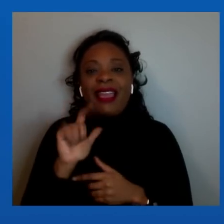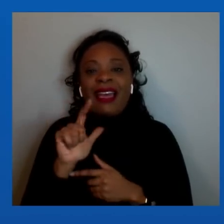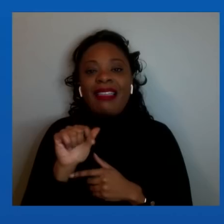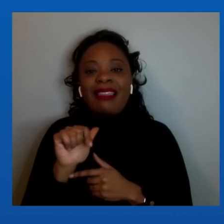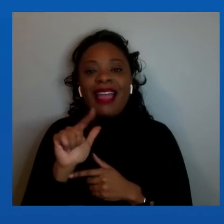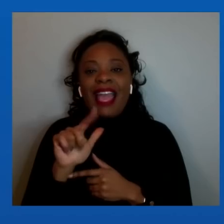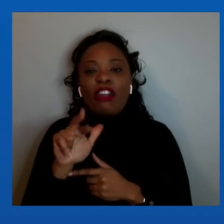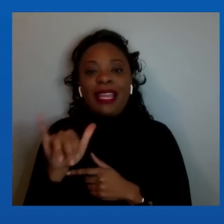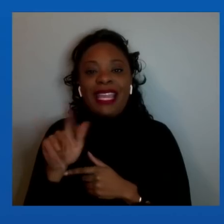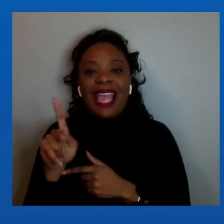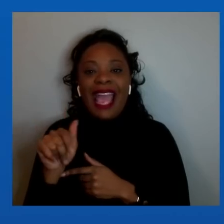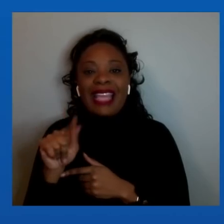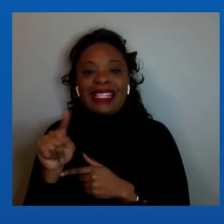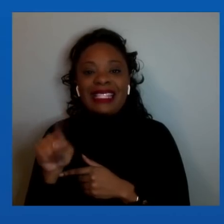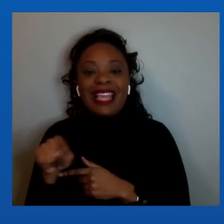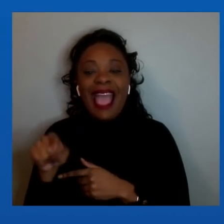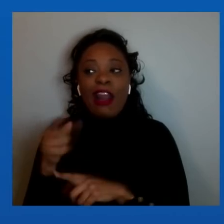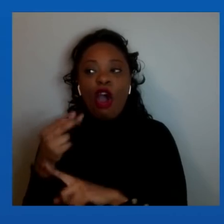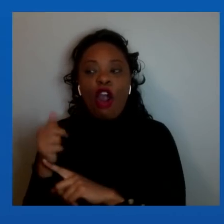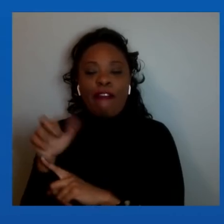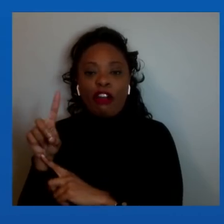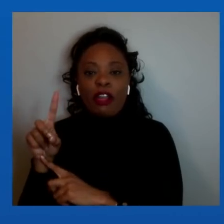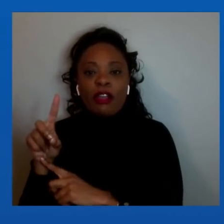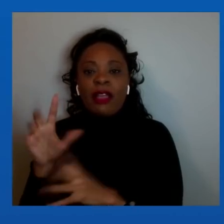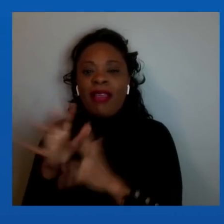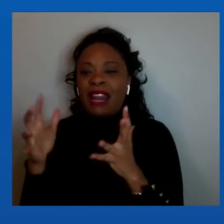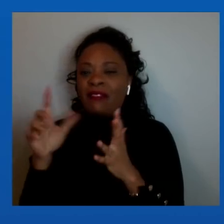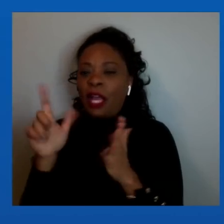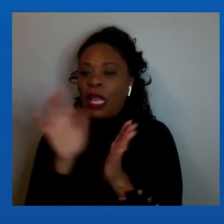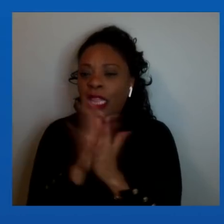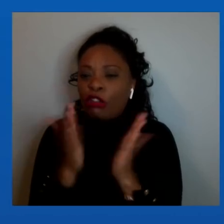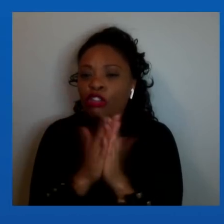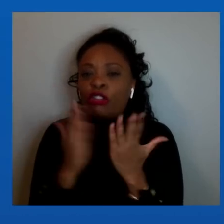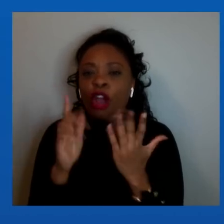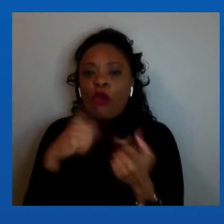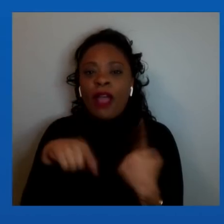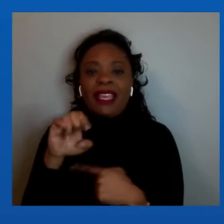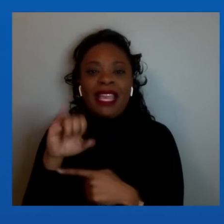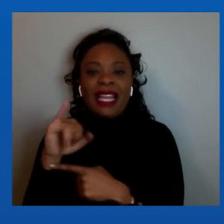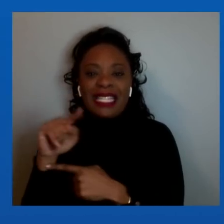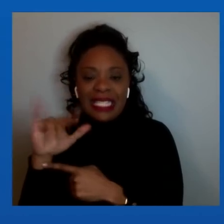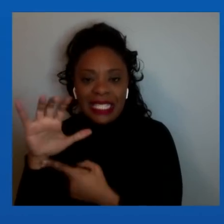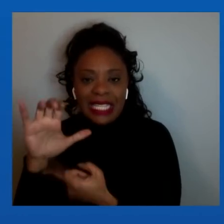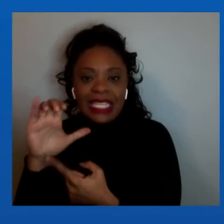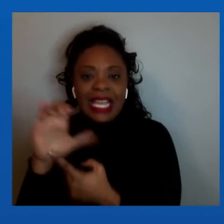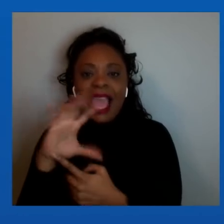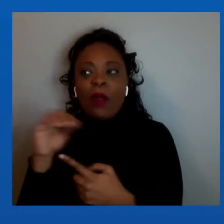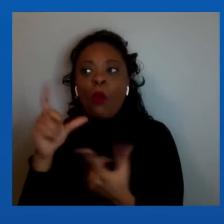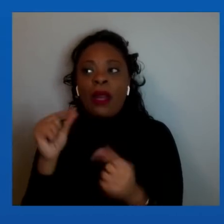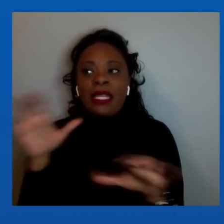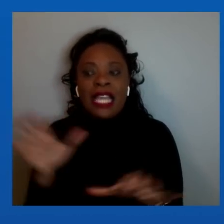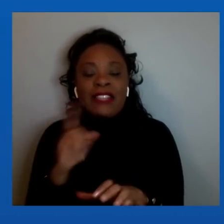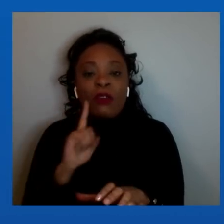There's a whole body of literature around the ITC and what it does for single mothers and children.